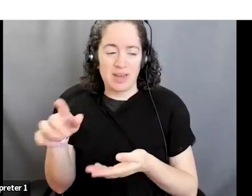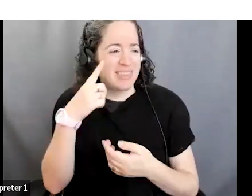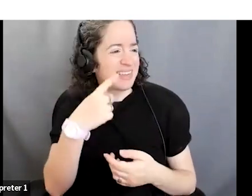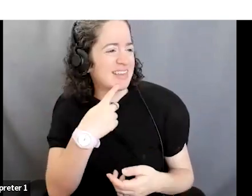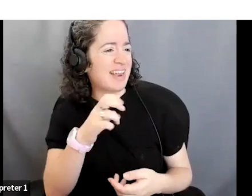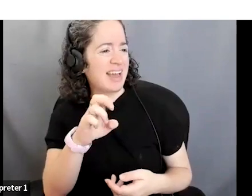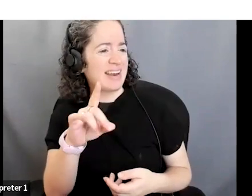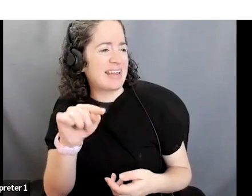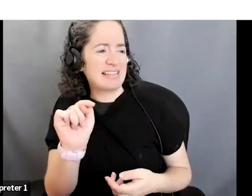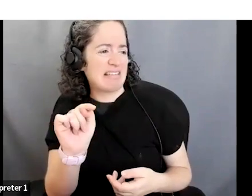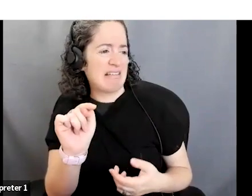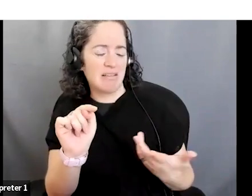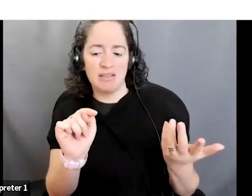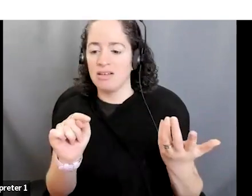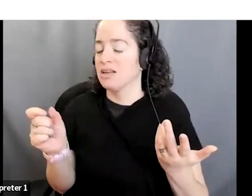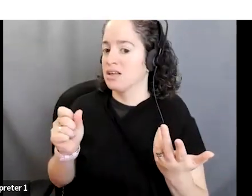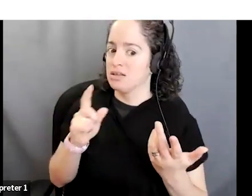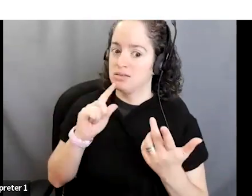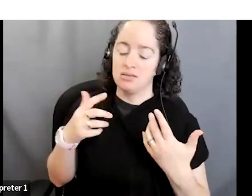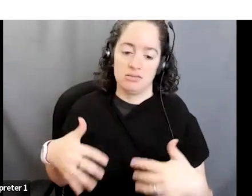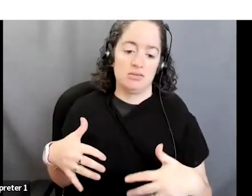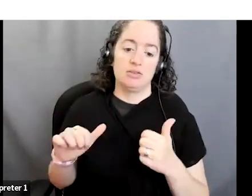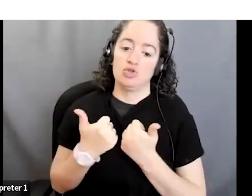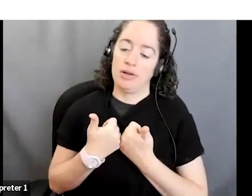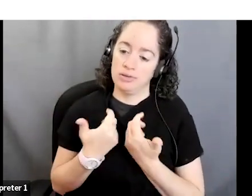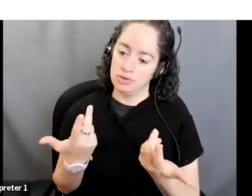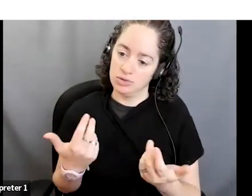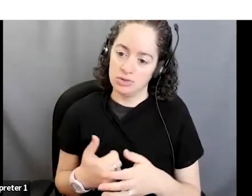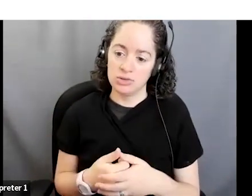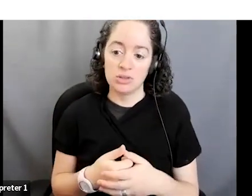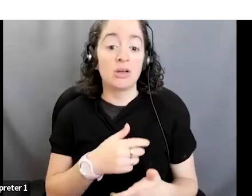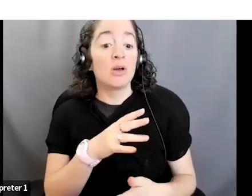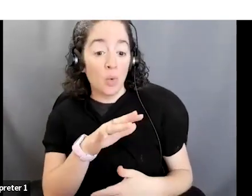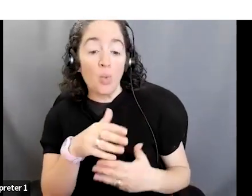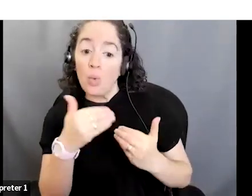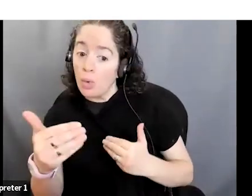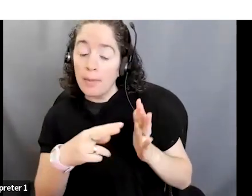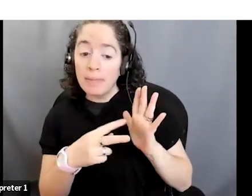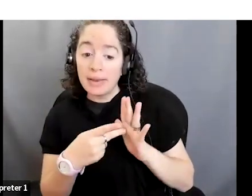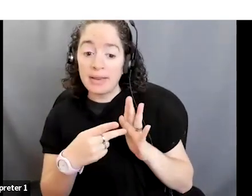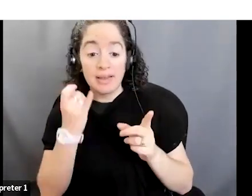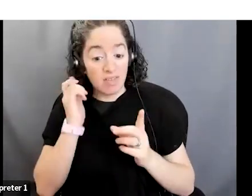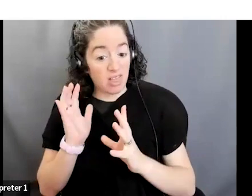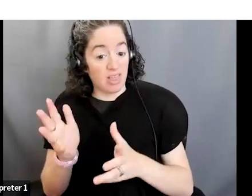Yes, it was really a challenge. Which then means that then you're like,